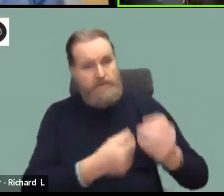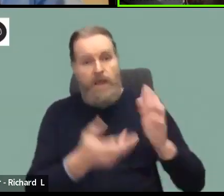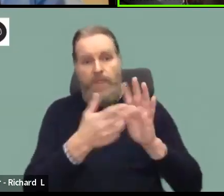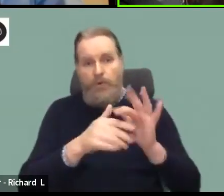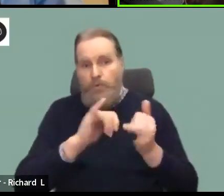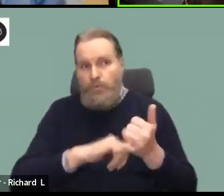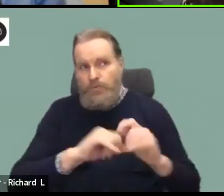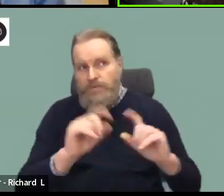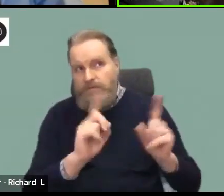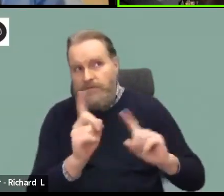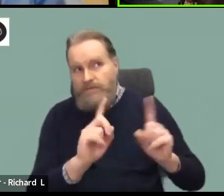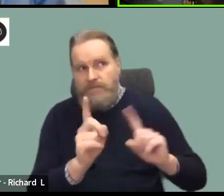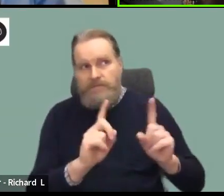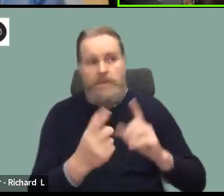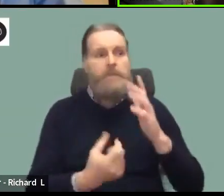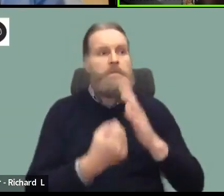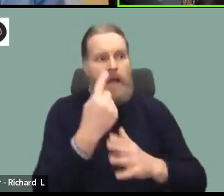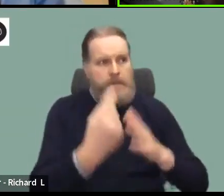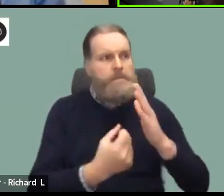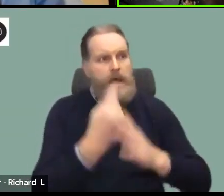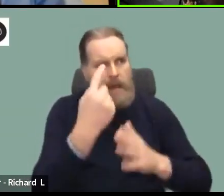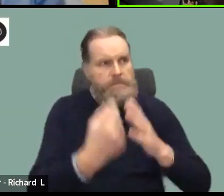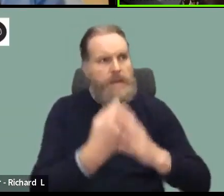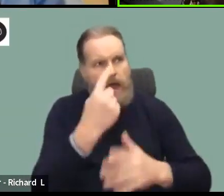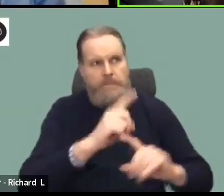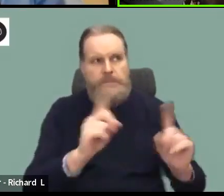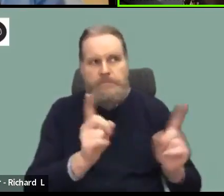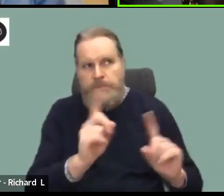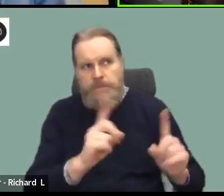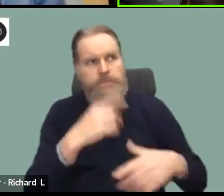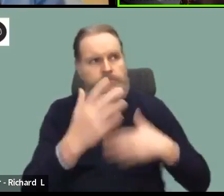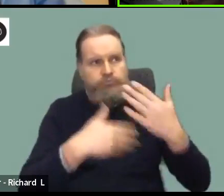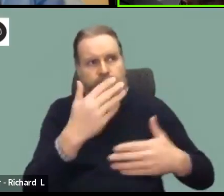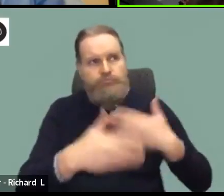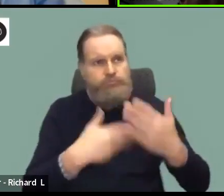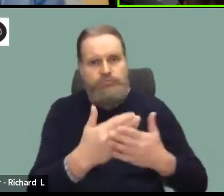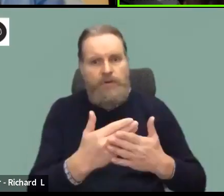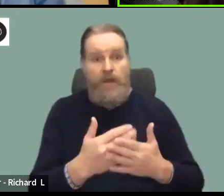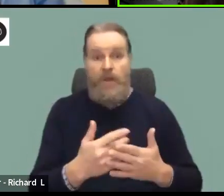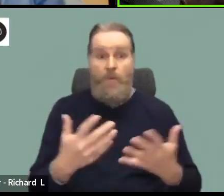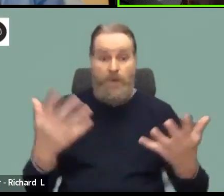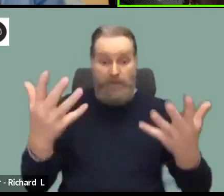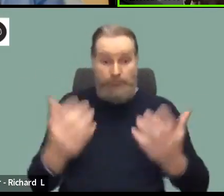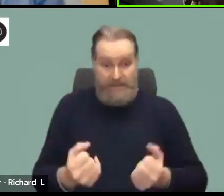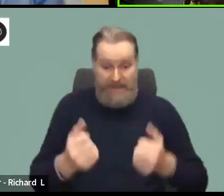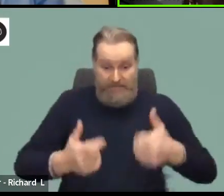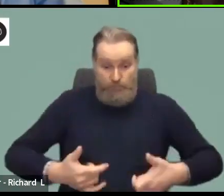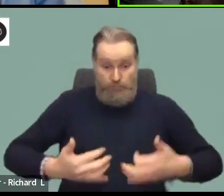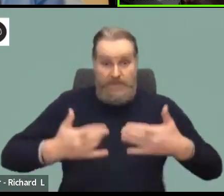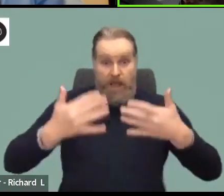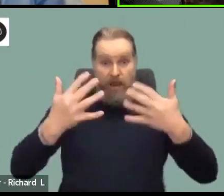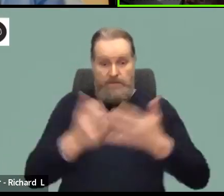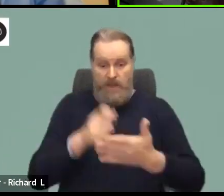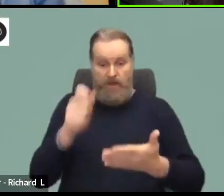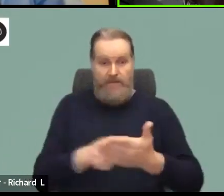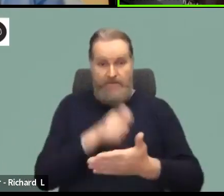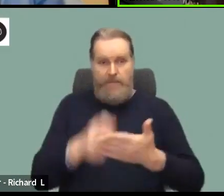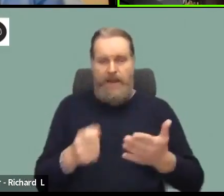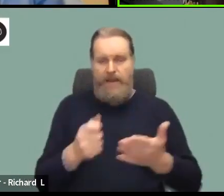a bit of an update a bit of an overview in terms of. everything everything that's happened since s of everything that's happened since we received our. fantastic result, you know